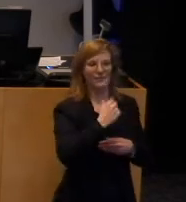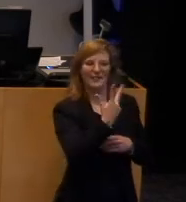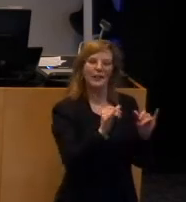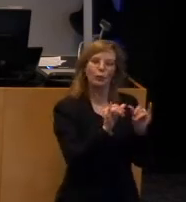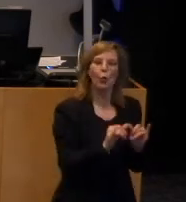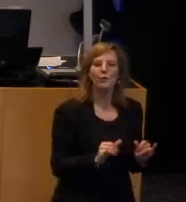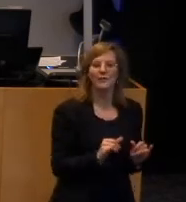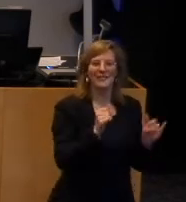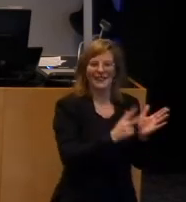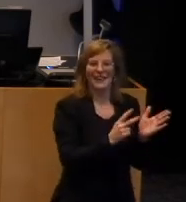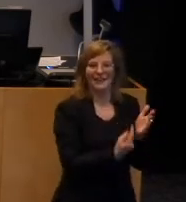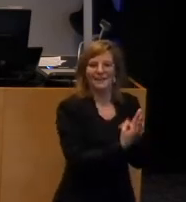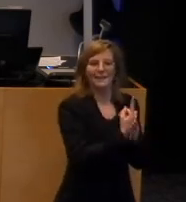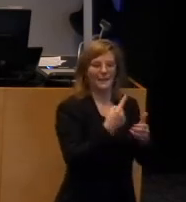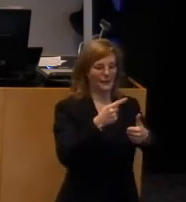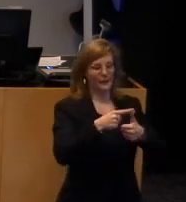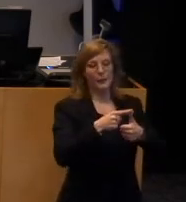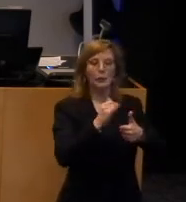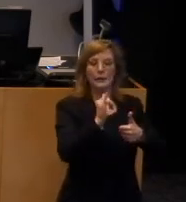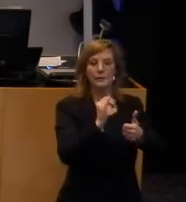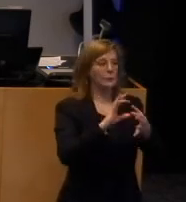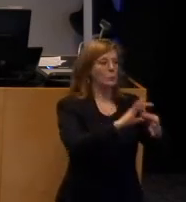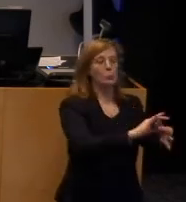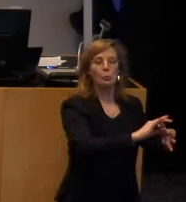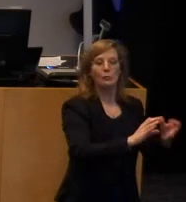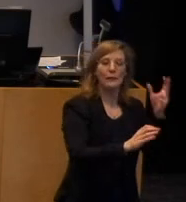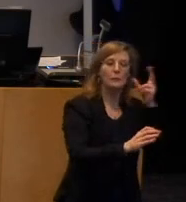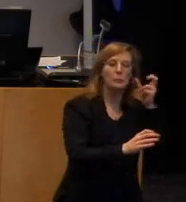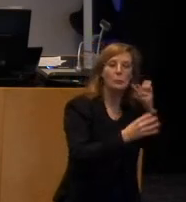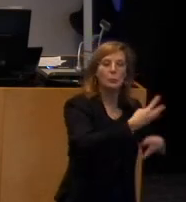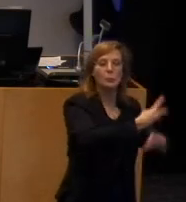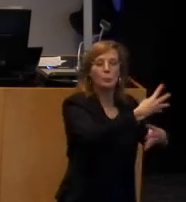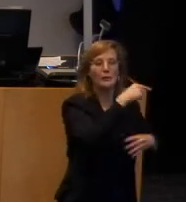So it could be elements related to the source text or the source language,